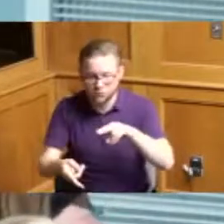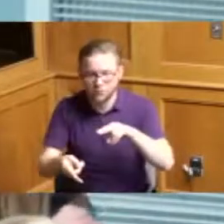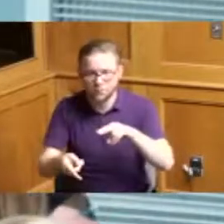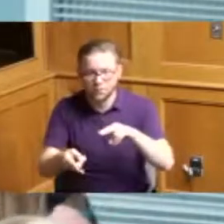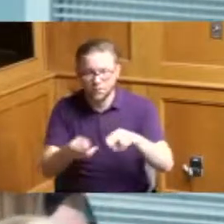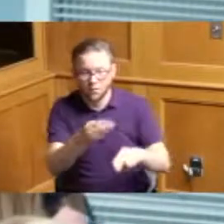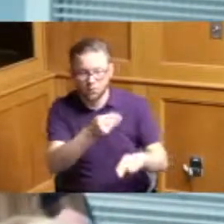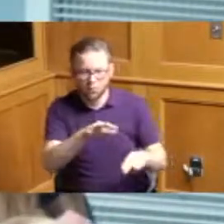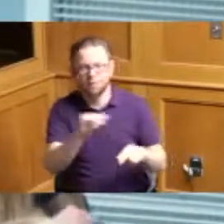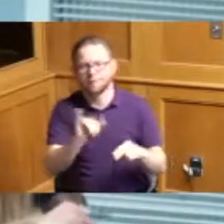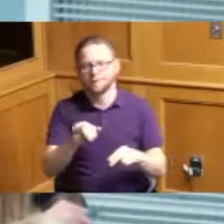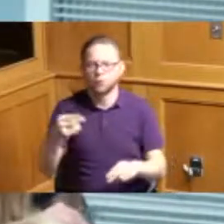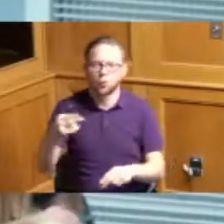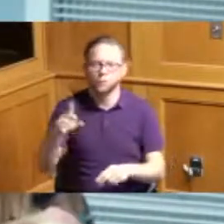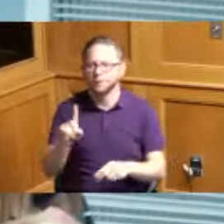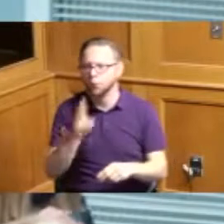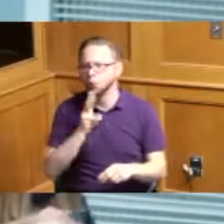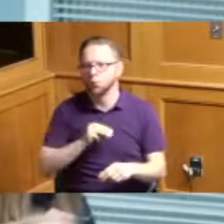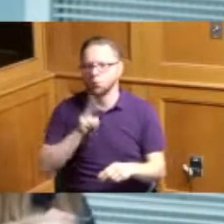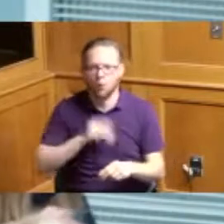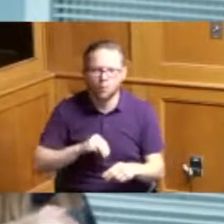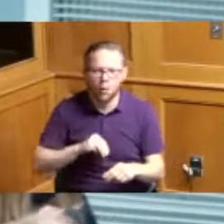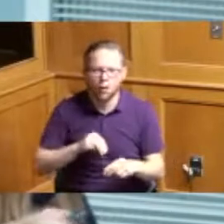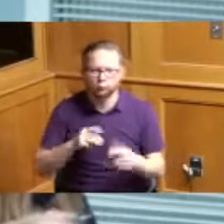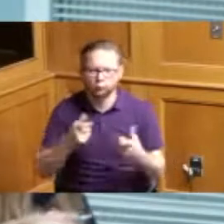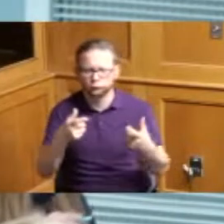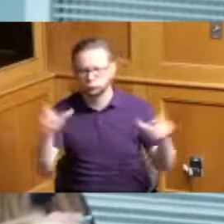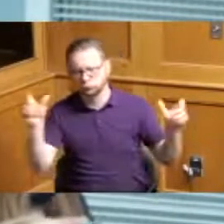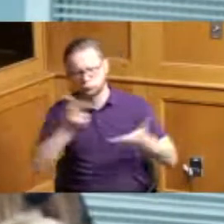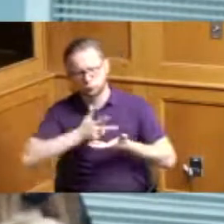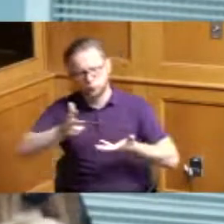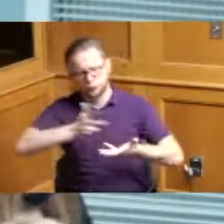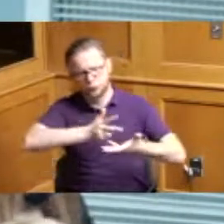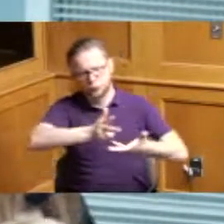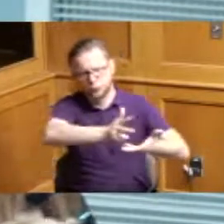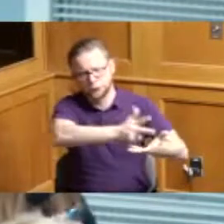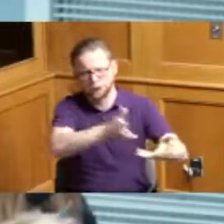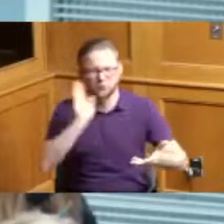the Home Depot and Walmart that have very large impervious area may see an increase and this is